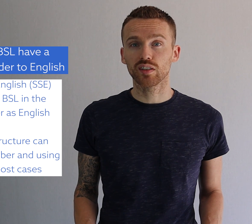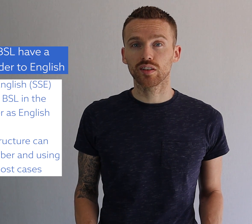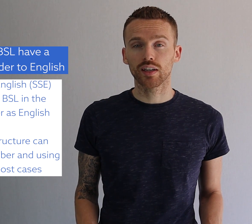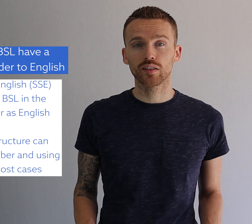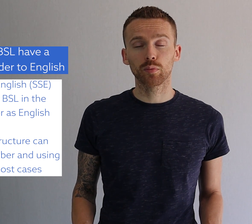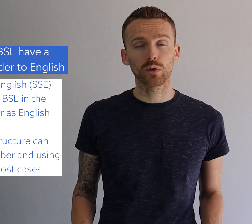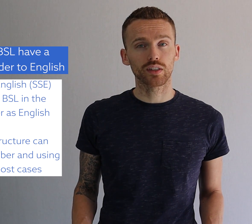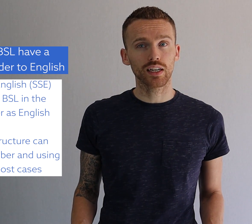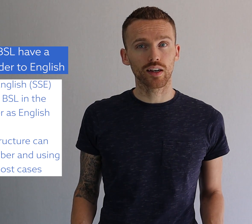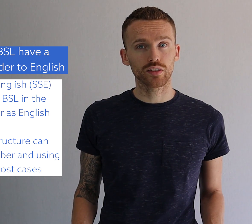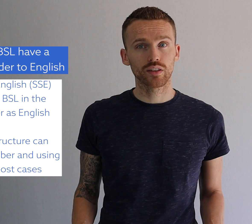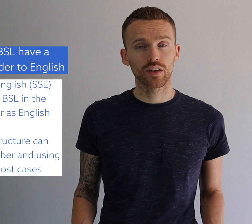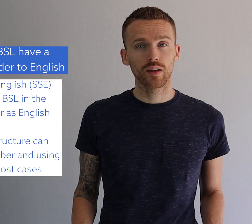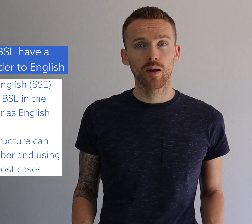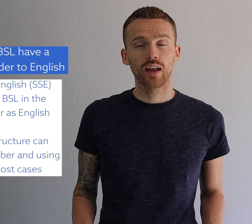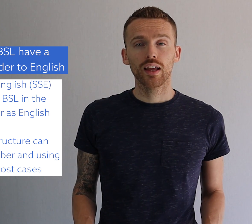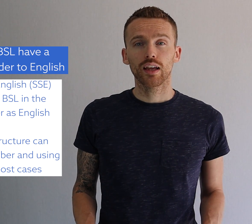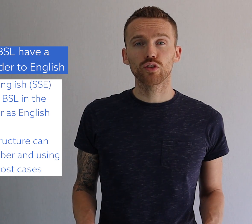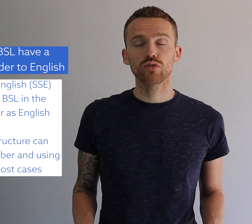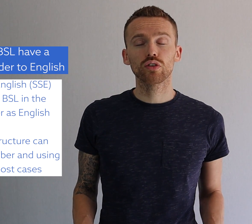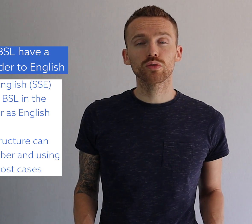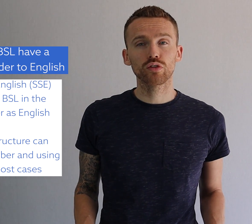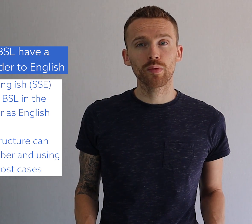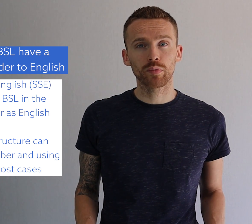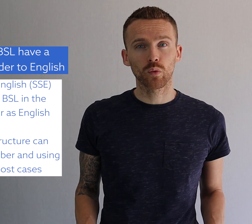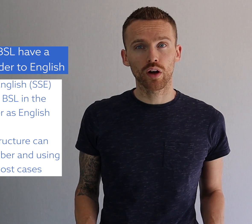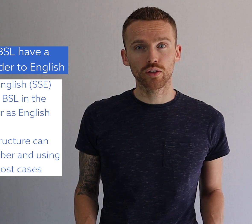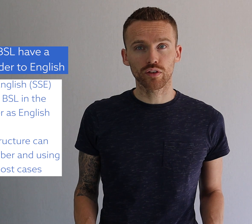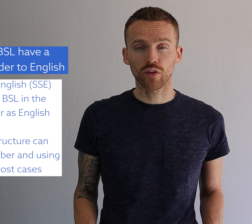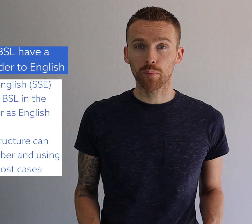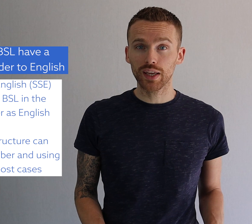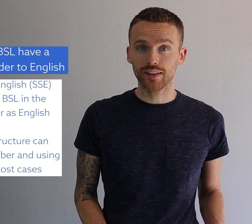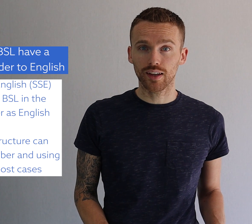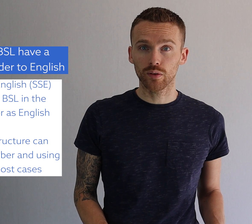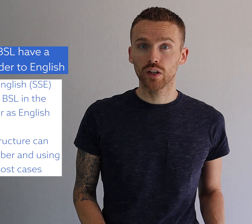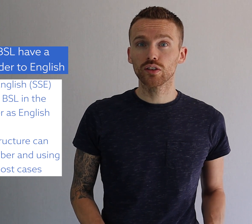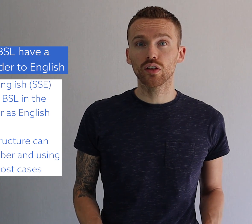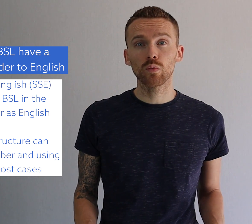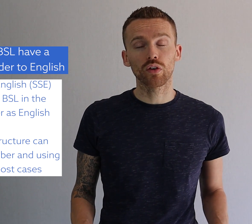which is Sign Supported English. If you struggle to remember the word order from BSL, don't